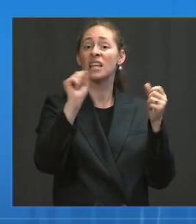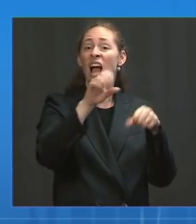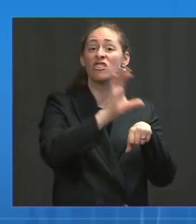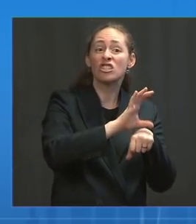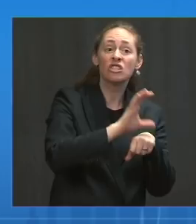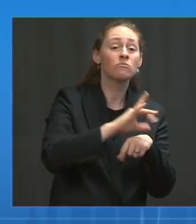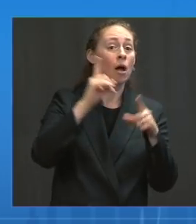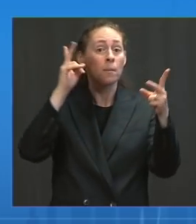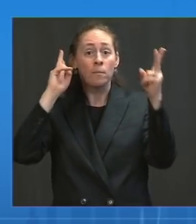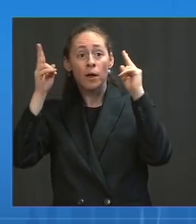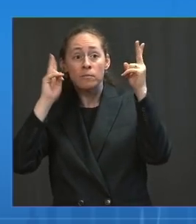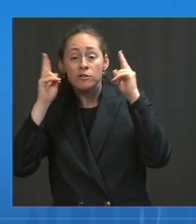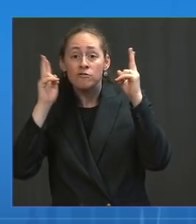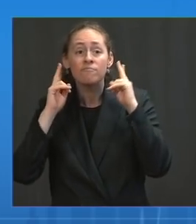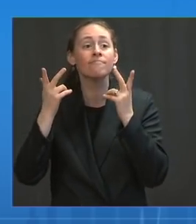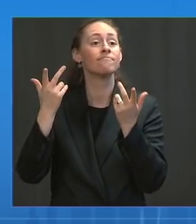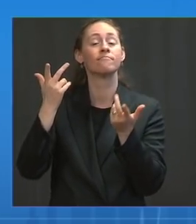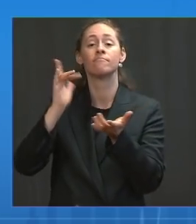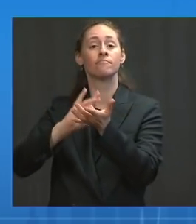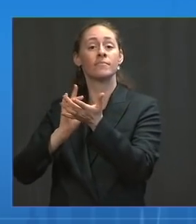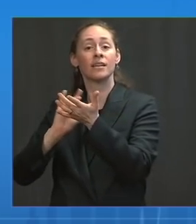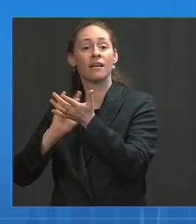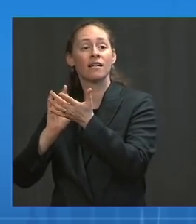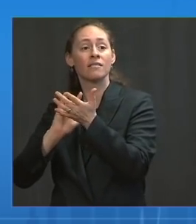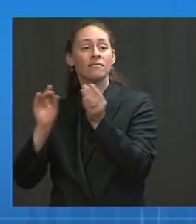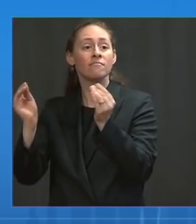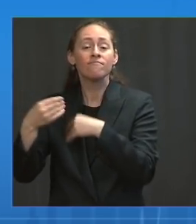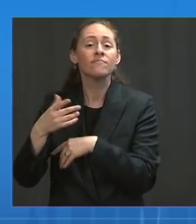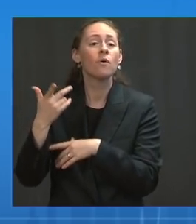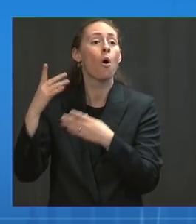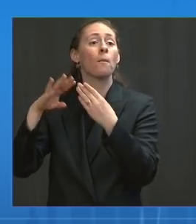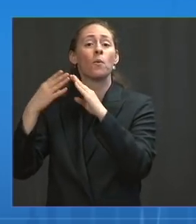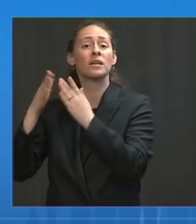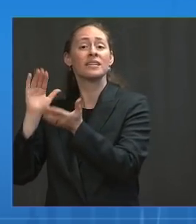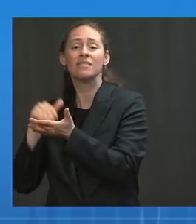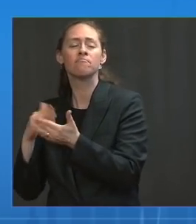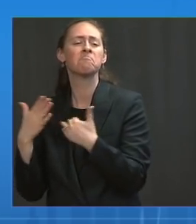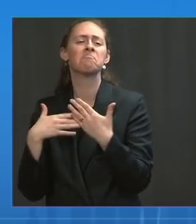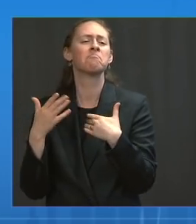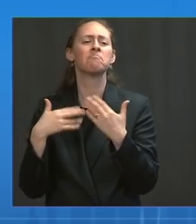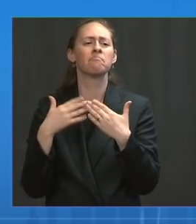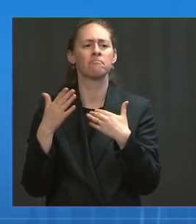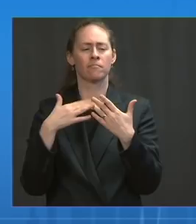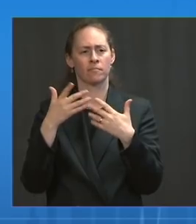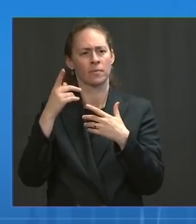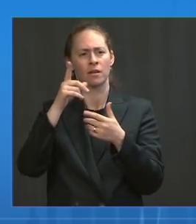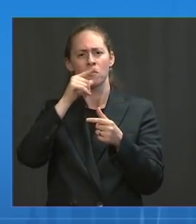or a local community center, working together to build vaccine confidence and increase access.